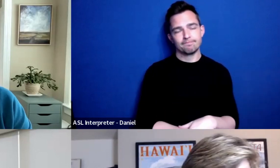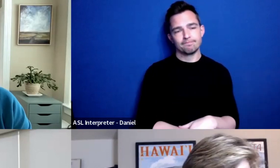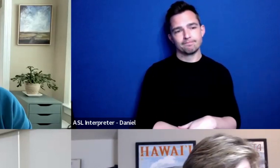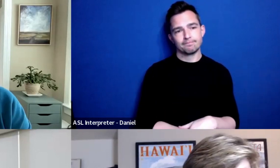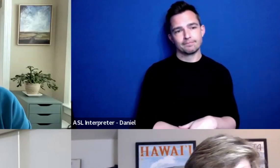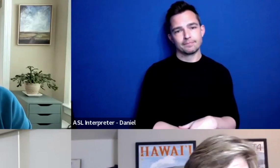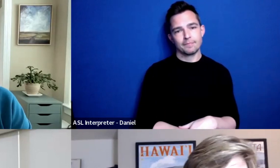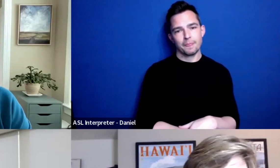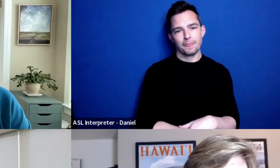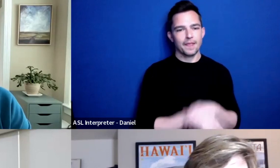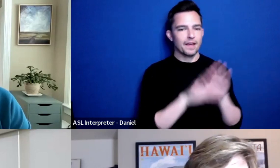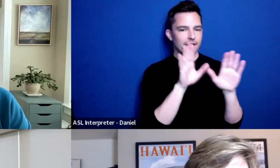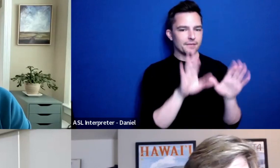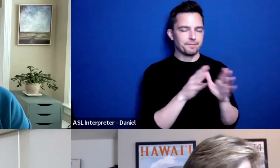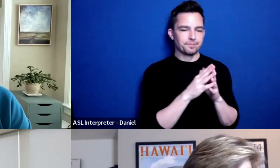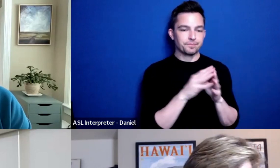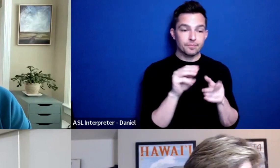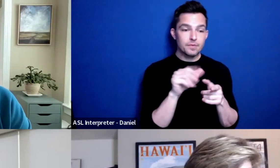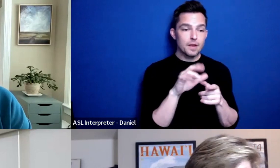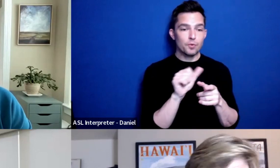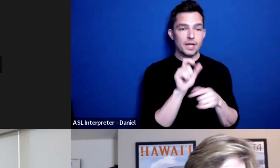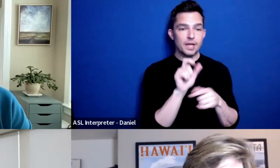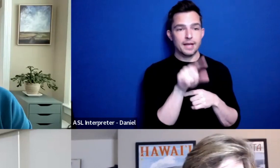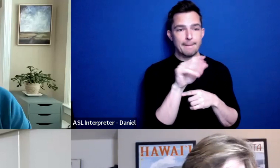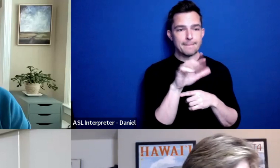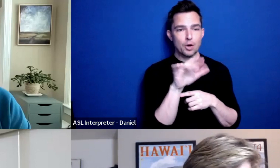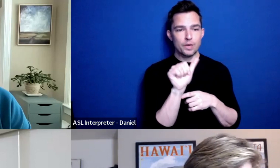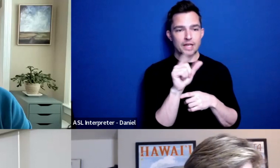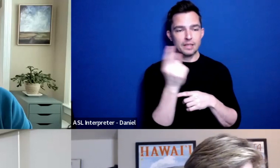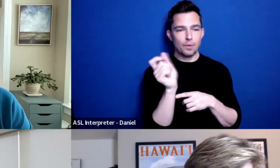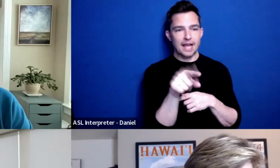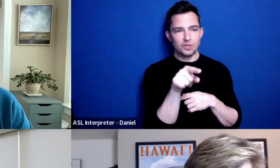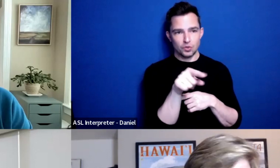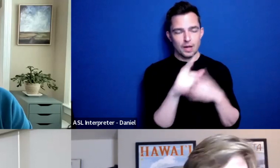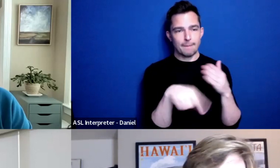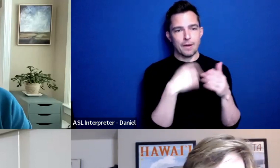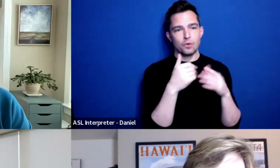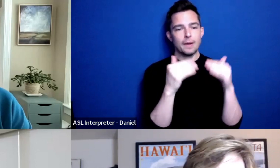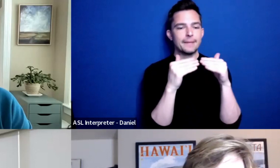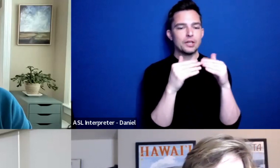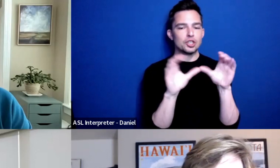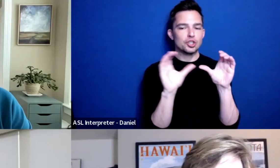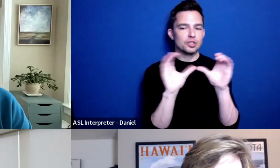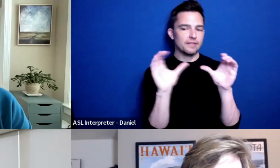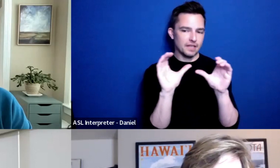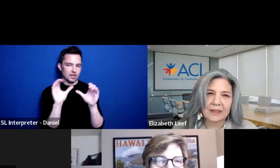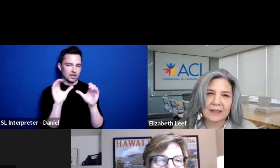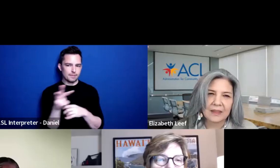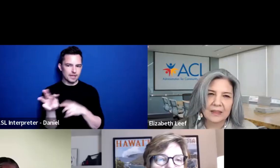Judy Dettmer: Great. And then Maria, someone asked about the peer certificate website, did you mention the peer certificate